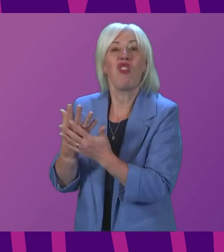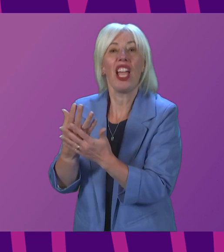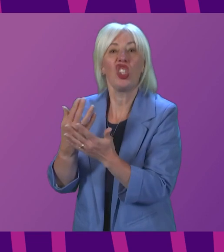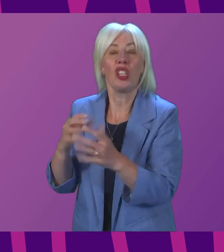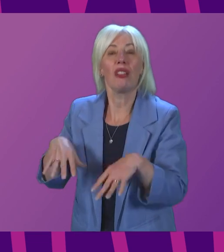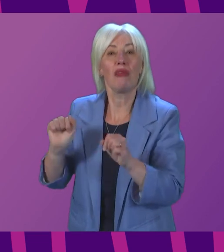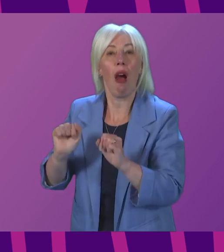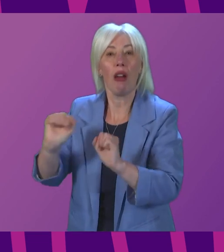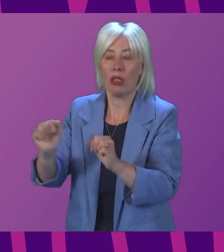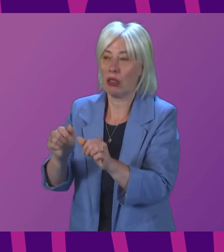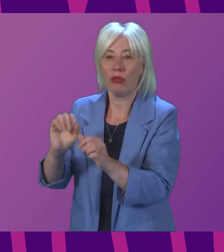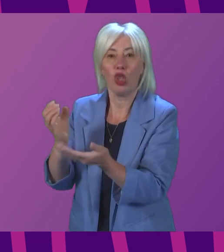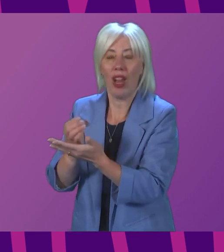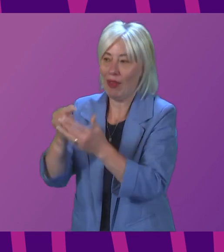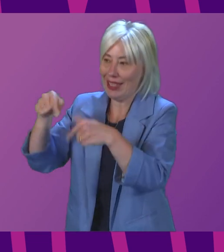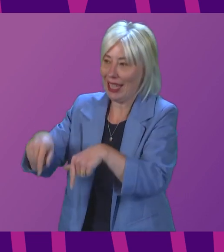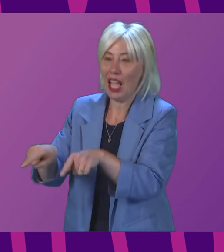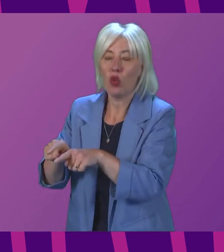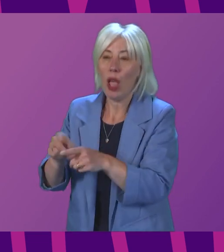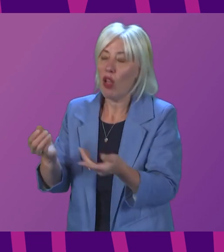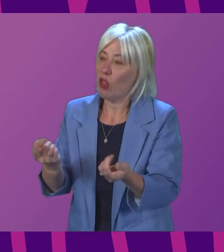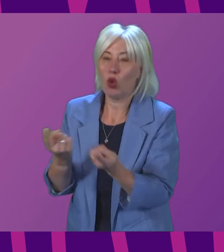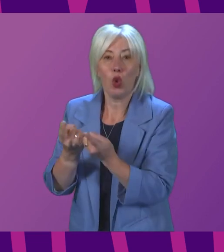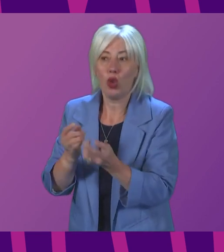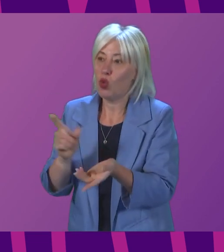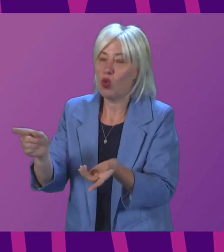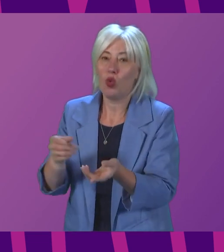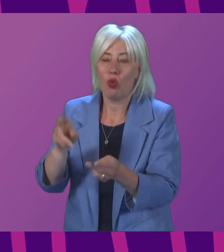well as goods donated by the public, to low-income households and people moving out of homelessness.